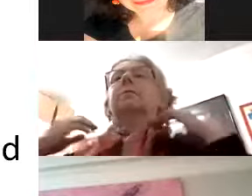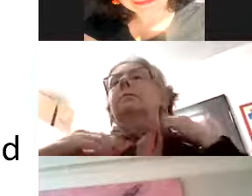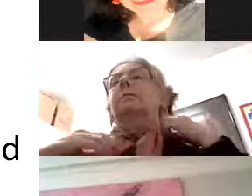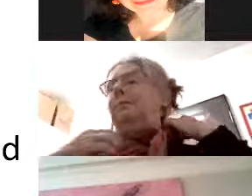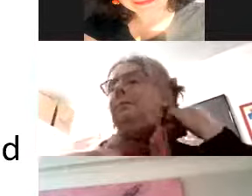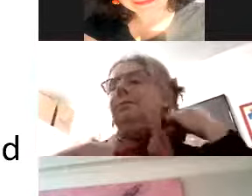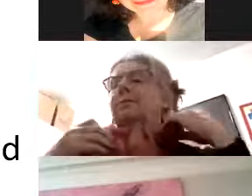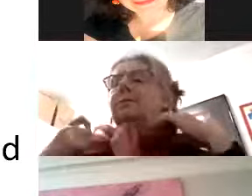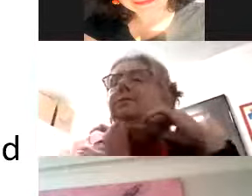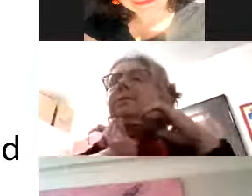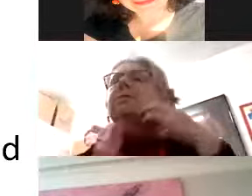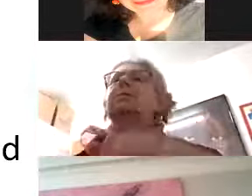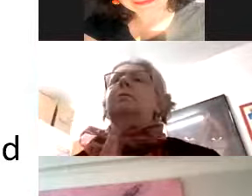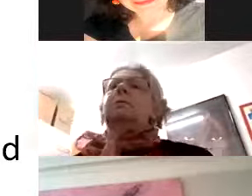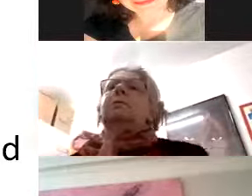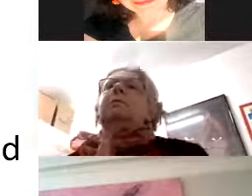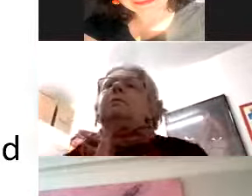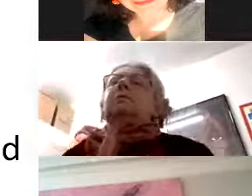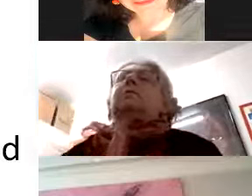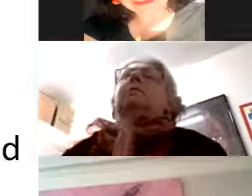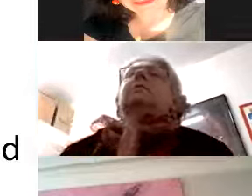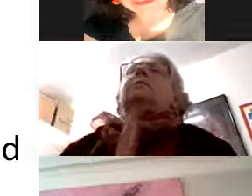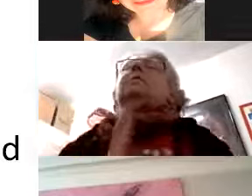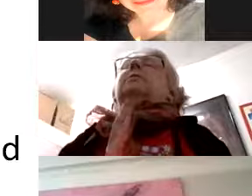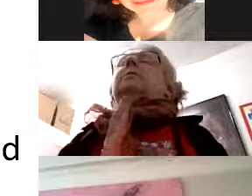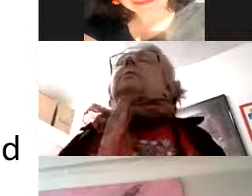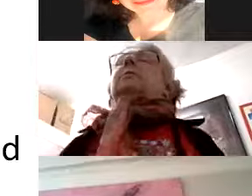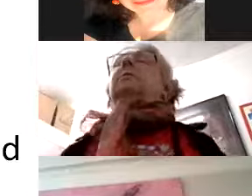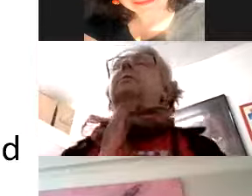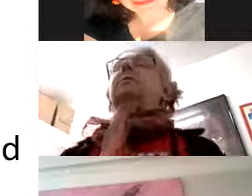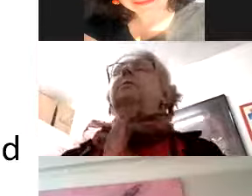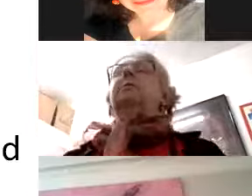um but i think other galleries that might have felt cautious about it especially